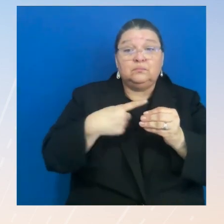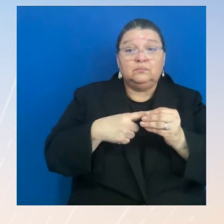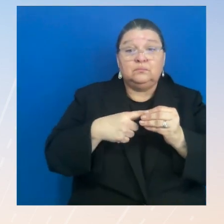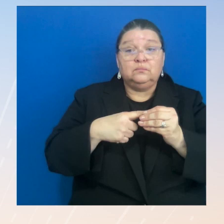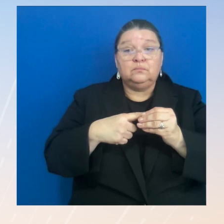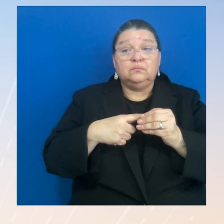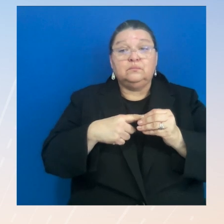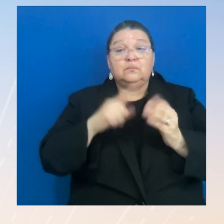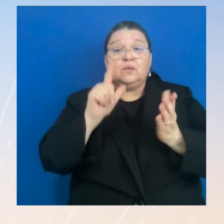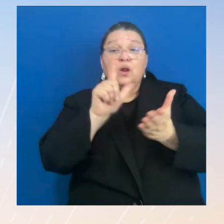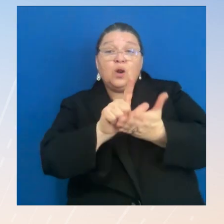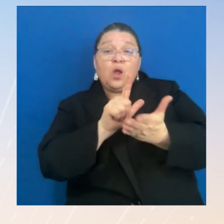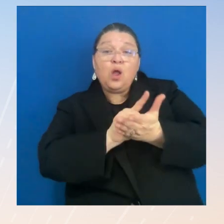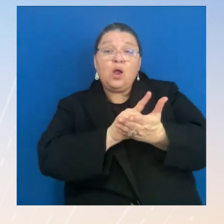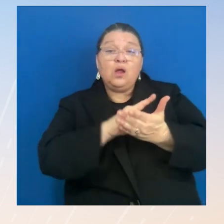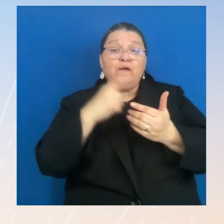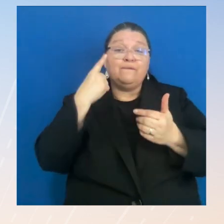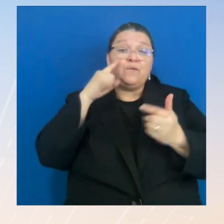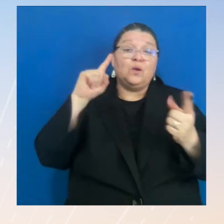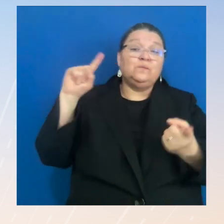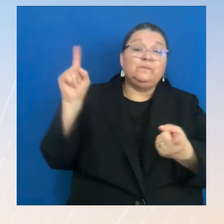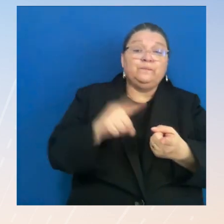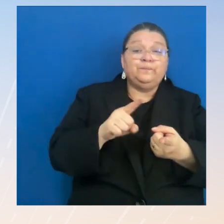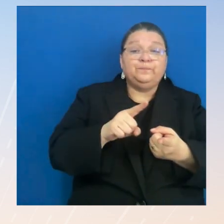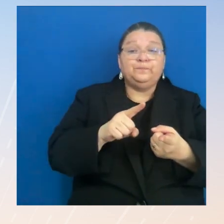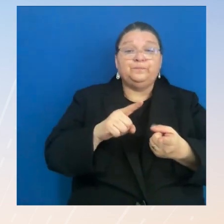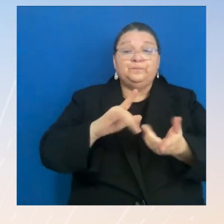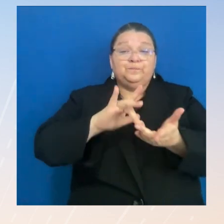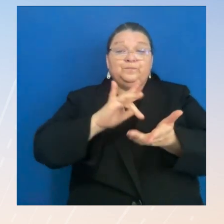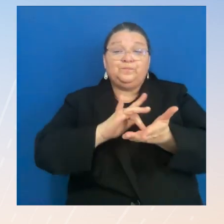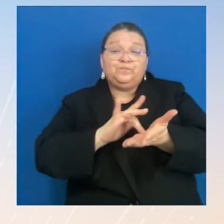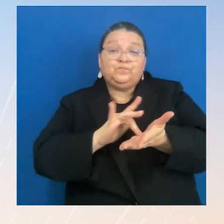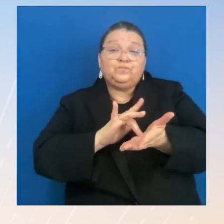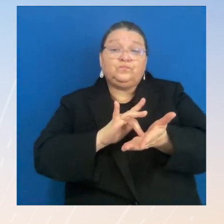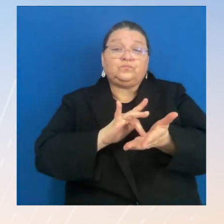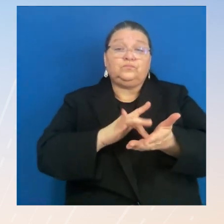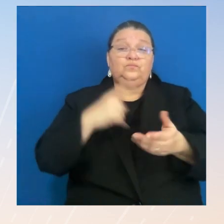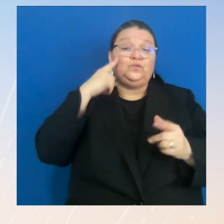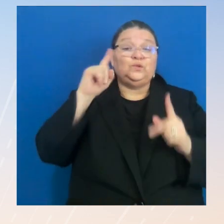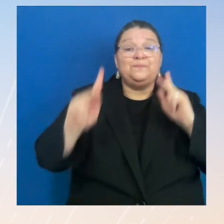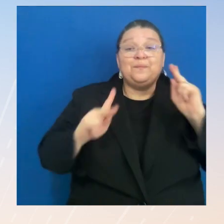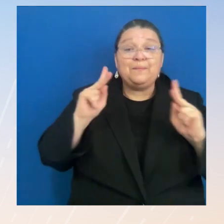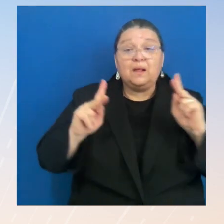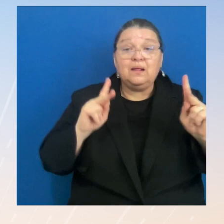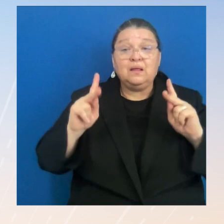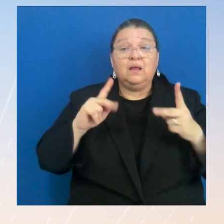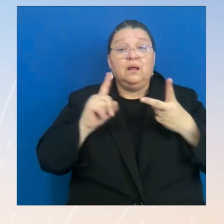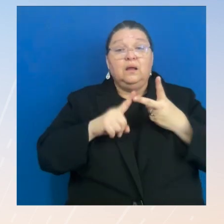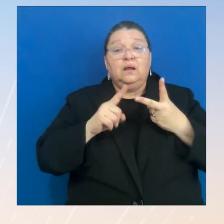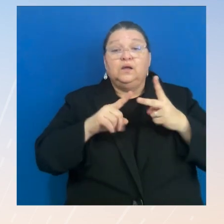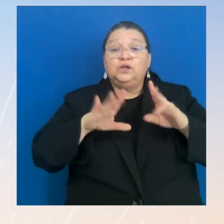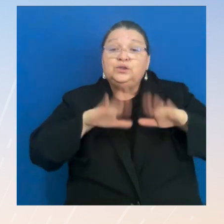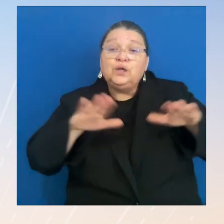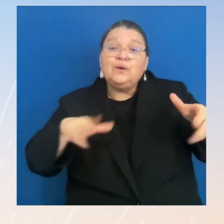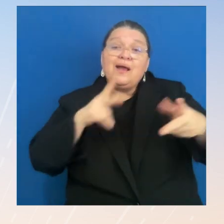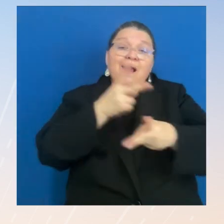Can you provide an update on the White House's conversations with Senate Democrats about passing narrowly tailored legislation